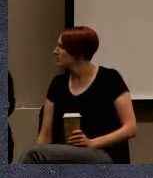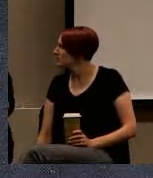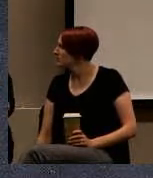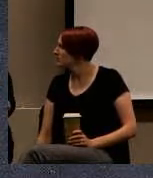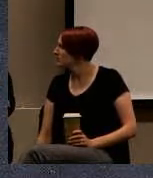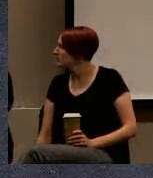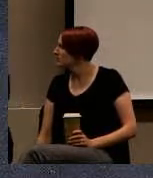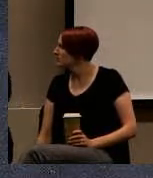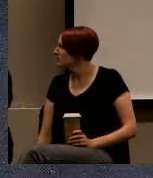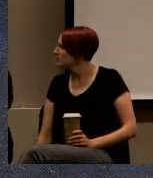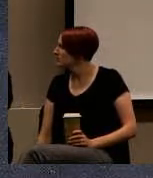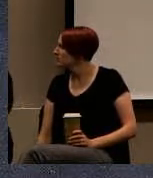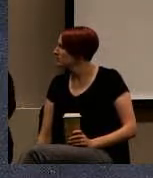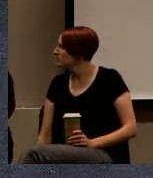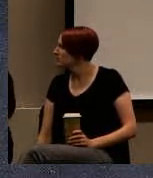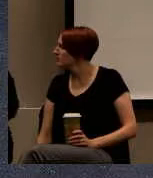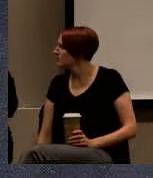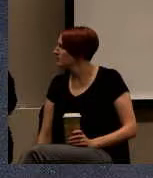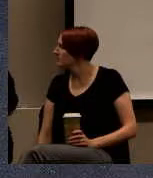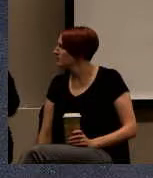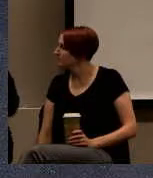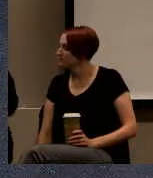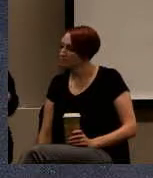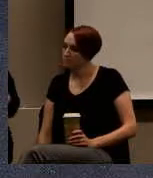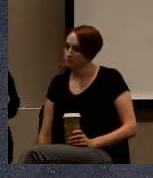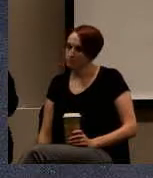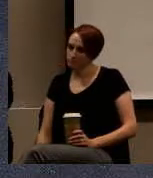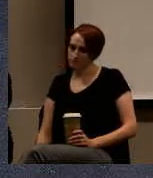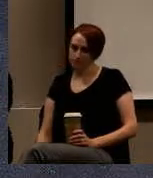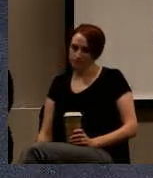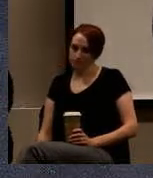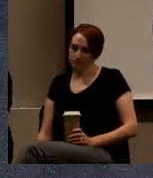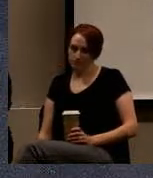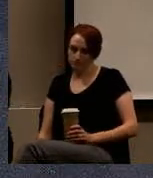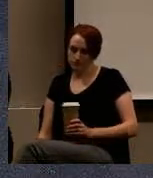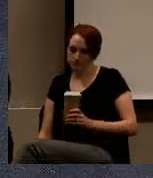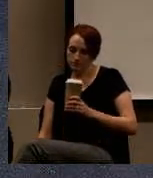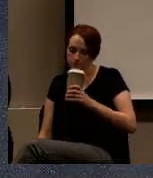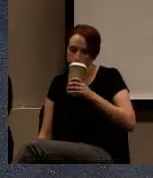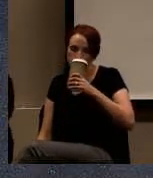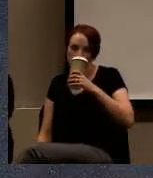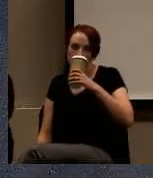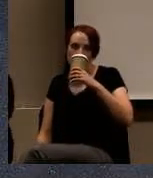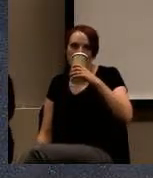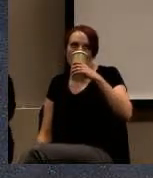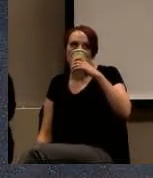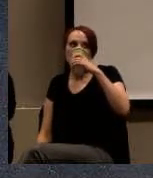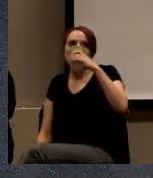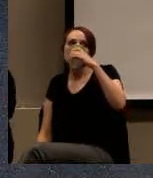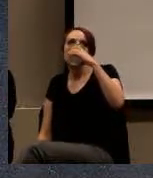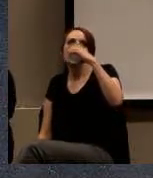bus thing today because I'm running late, I'll just drive. And kind of gradually working yourself into that.